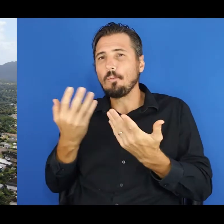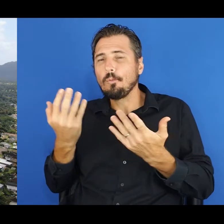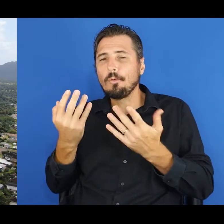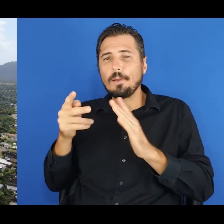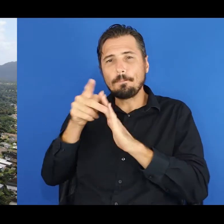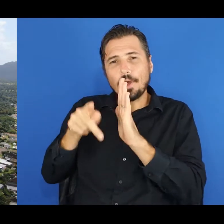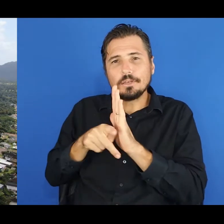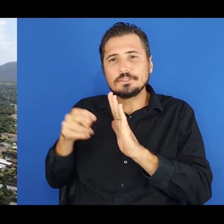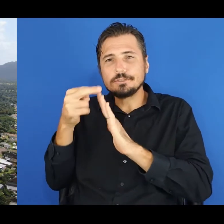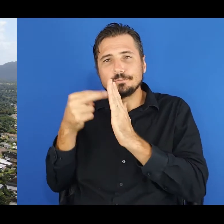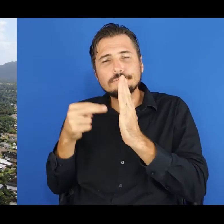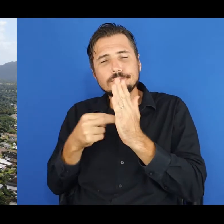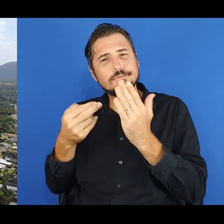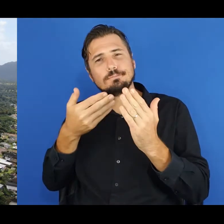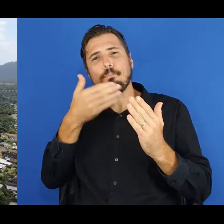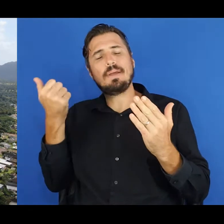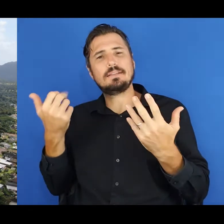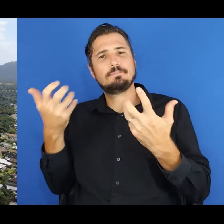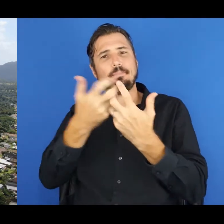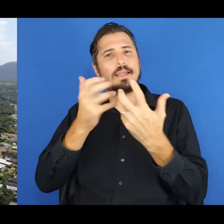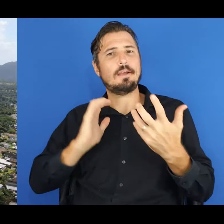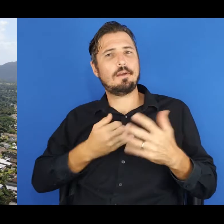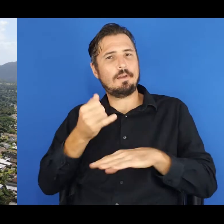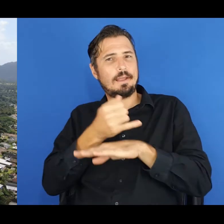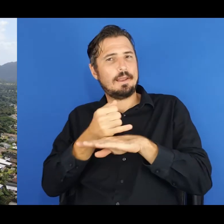for our island at each point of our operation.